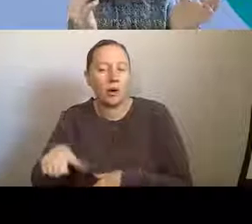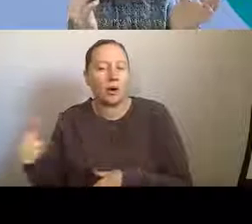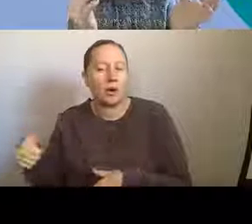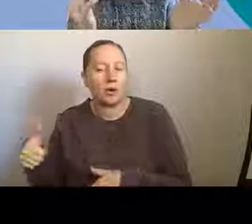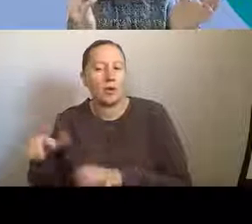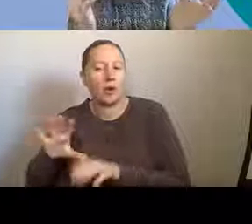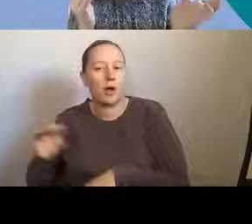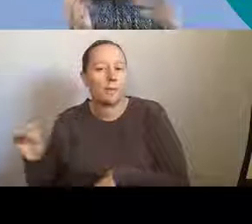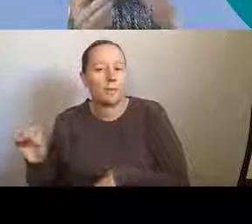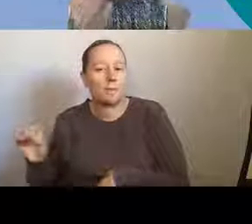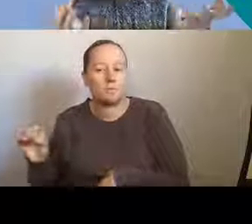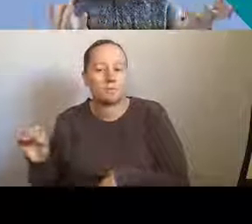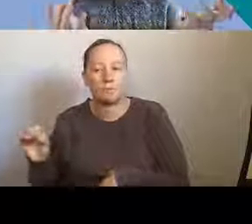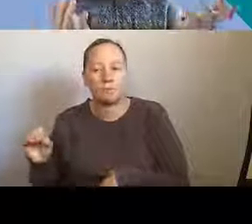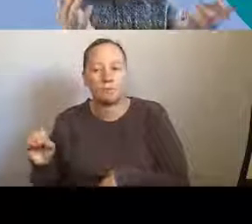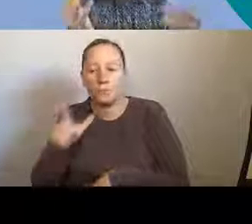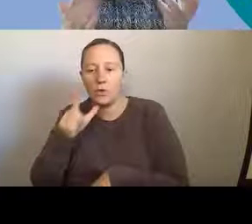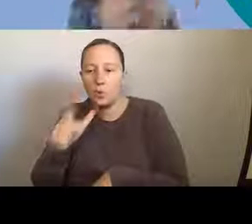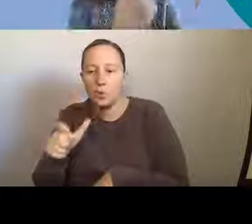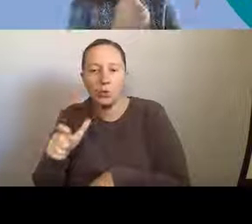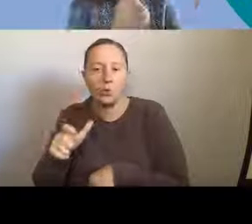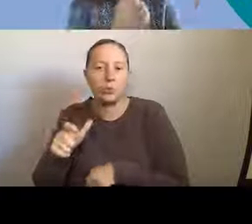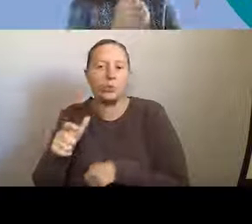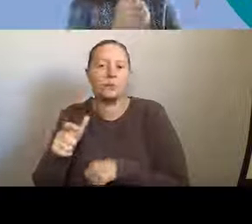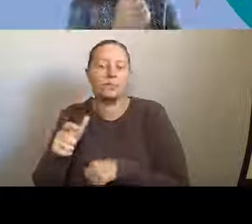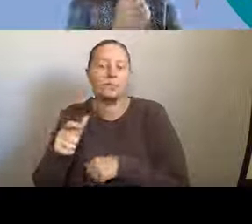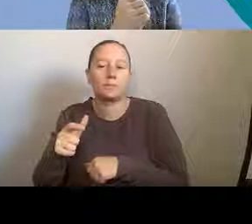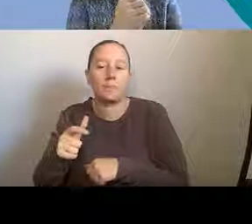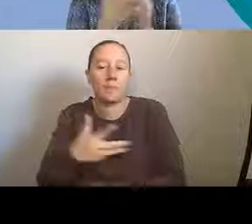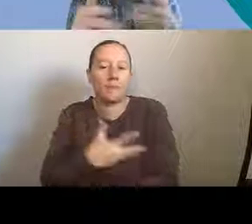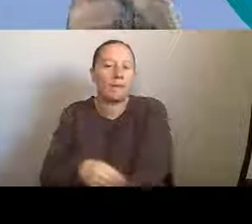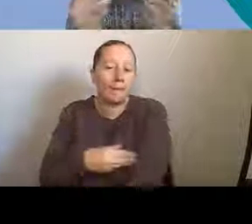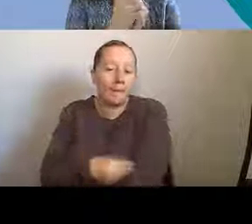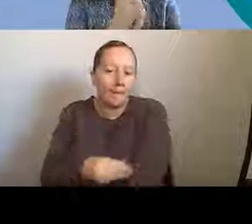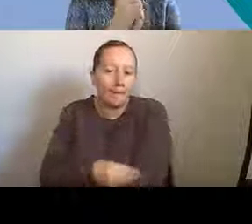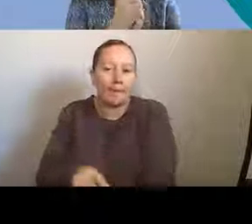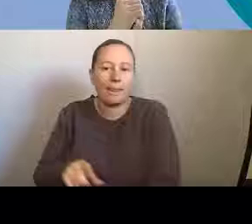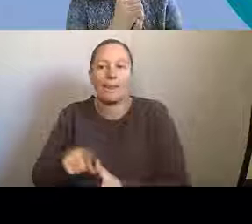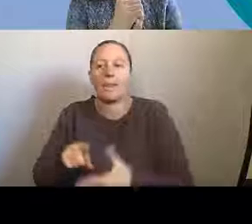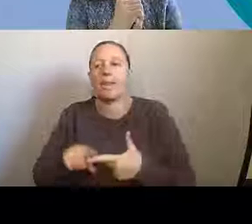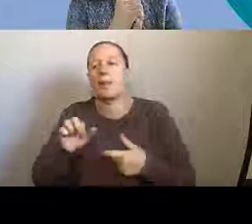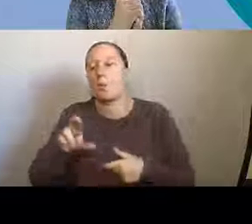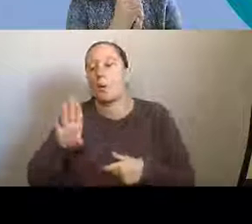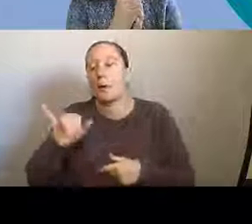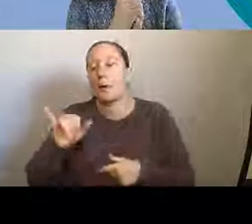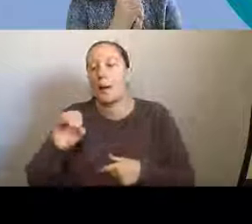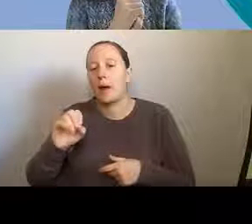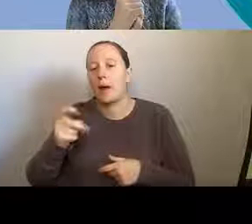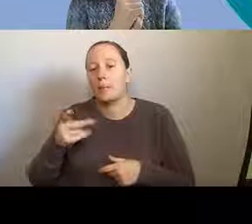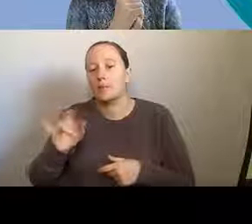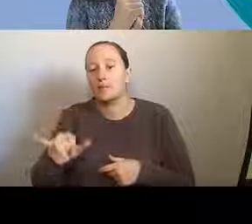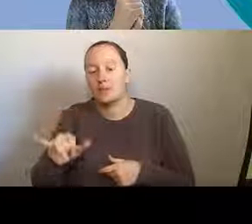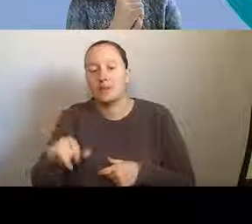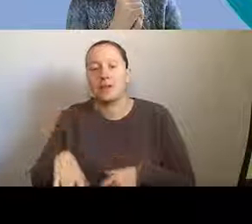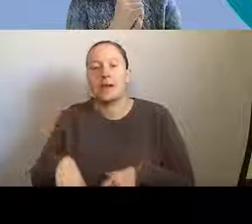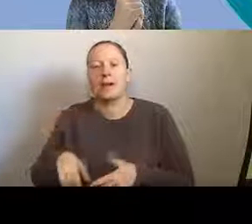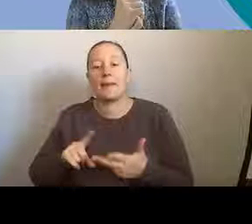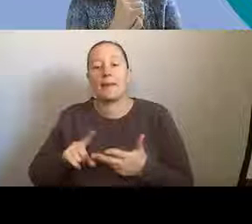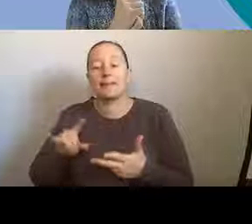that takes blood and do biopsies, and then they ask this organization to do the intervention procedures for them.